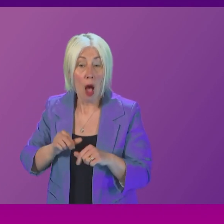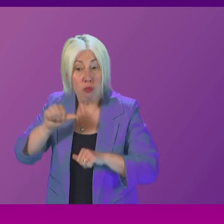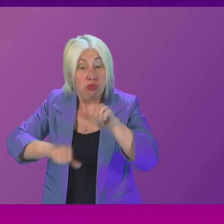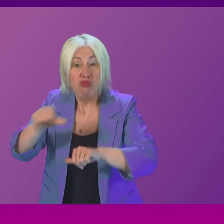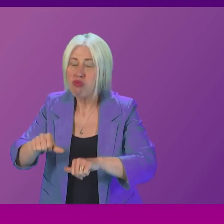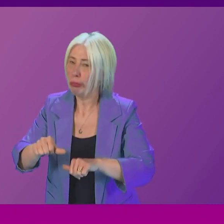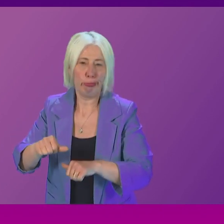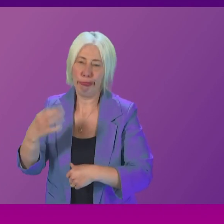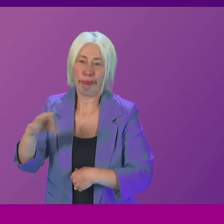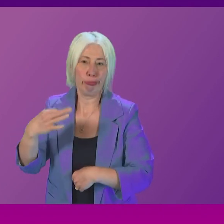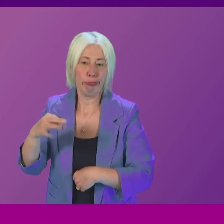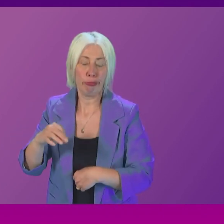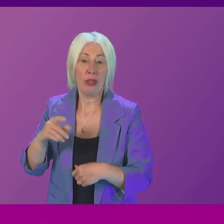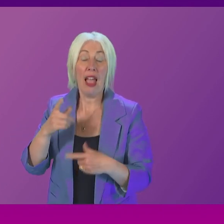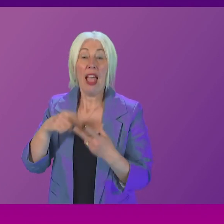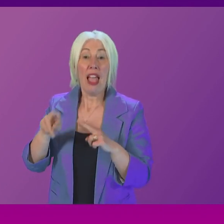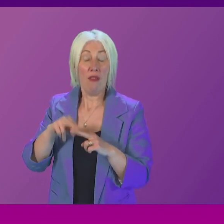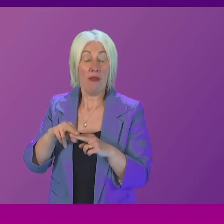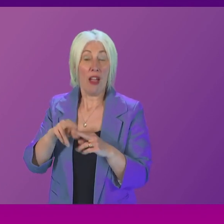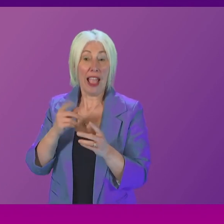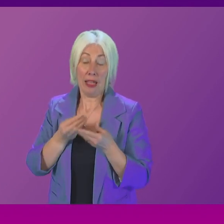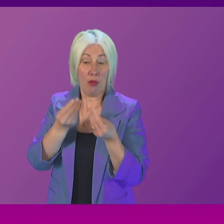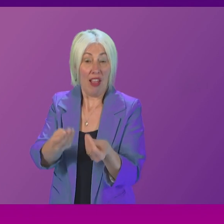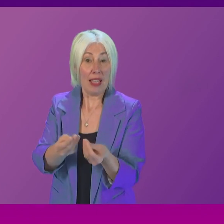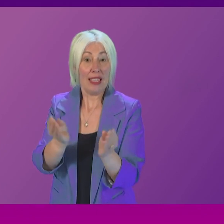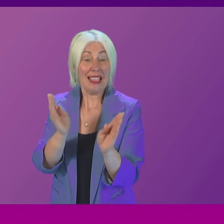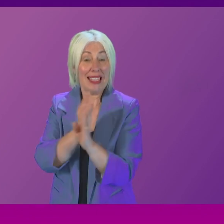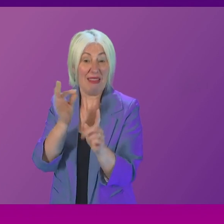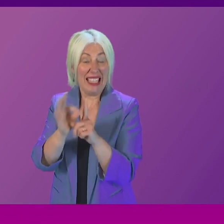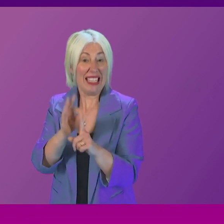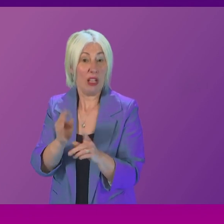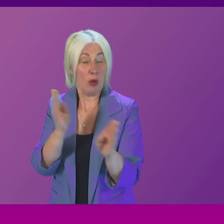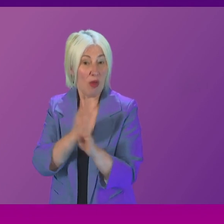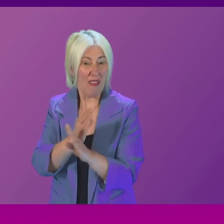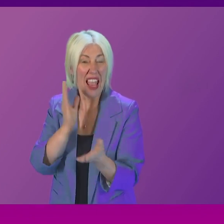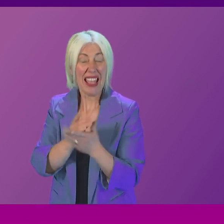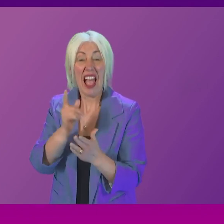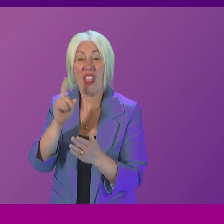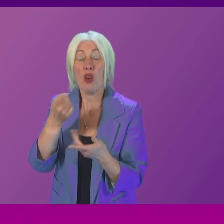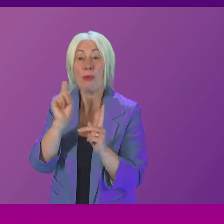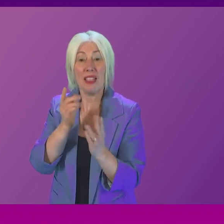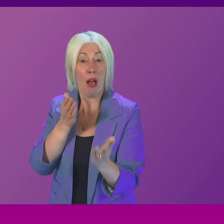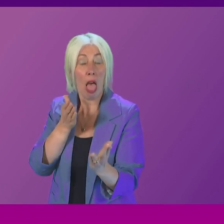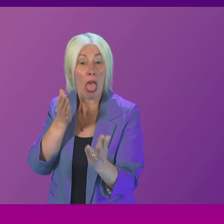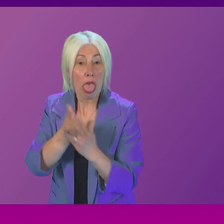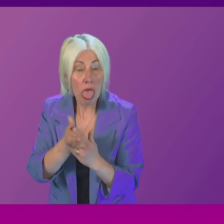If I provide her details privately, will the First Minister step in and ensure that her human dignity is respected?